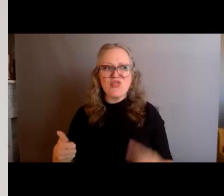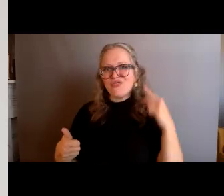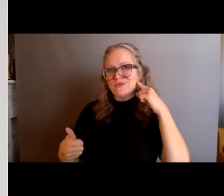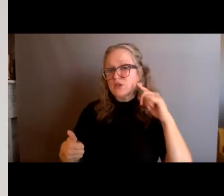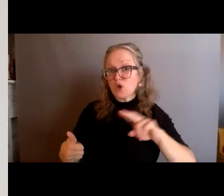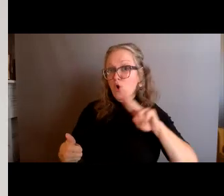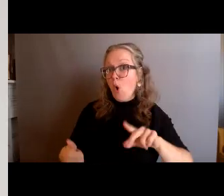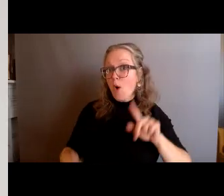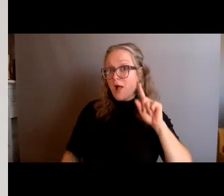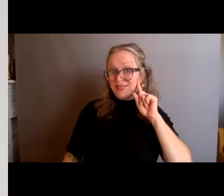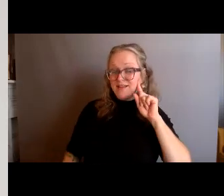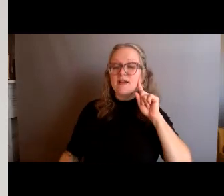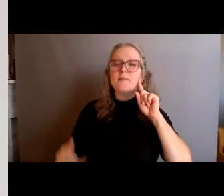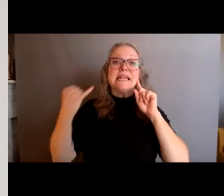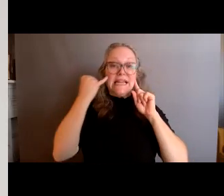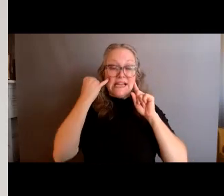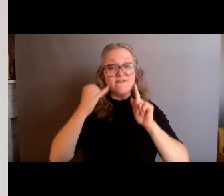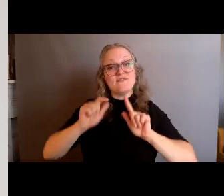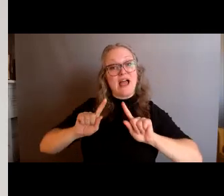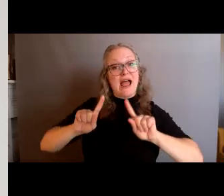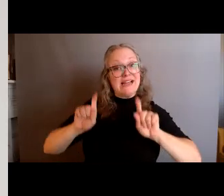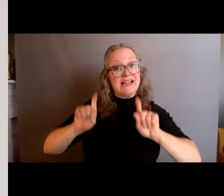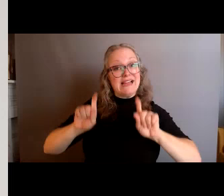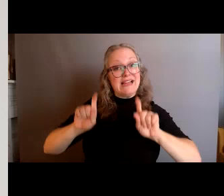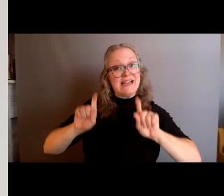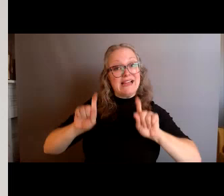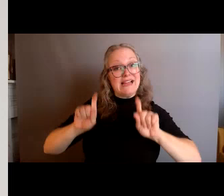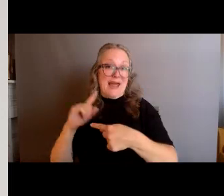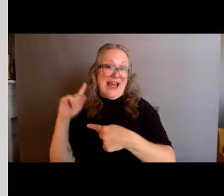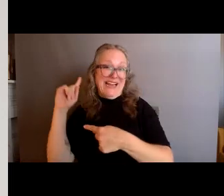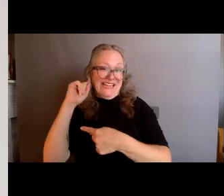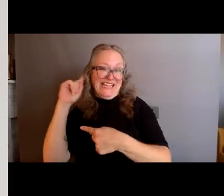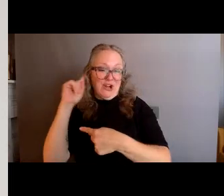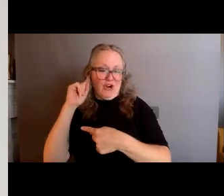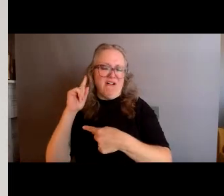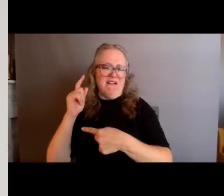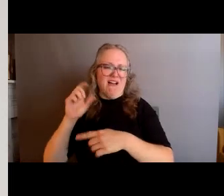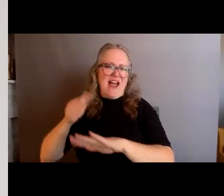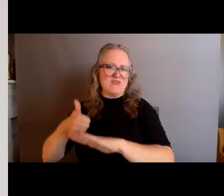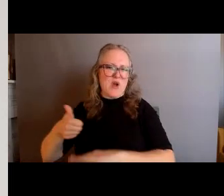starting to test the non the bad ear, the good ear start hearing it because it'll crossover.